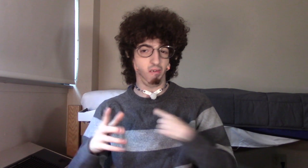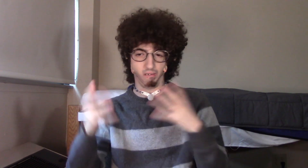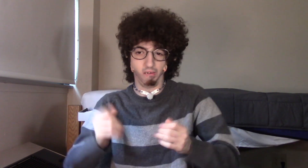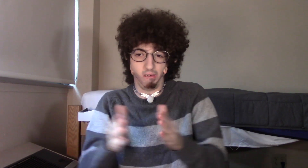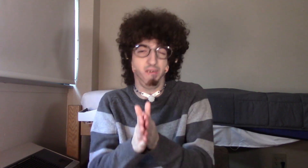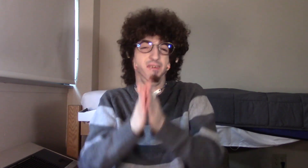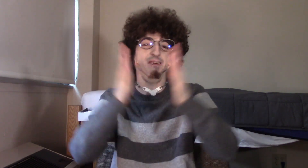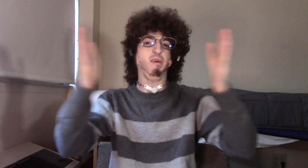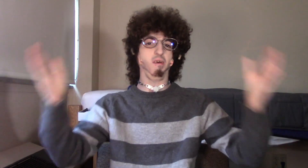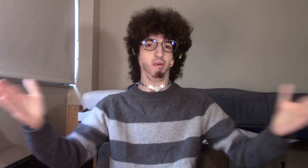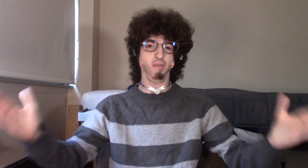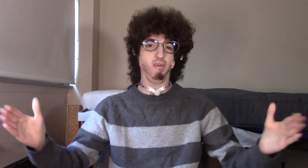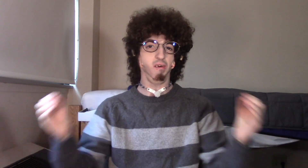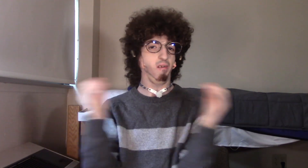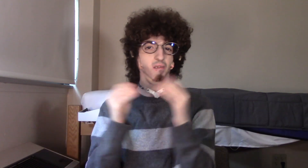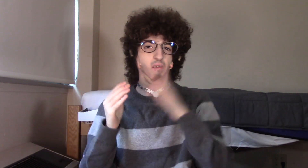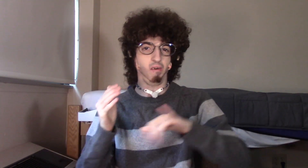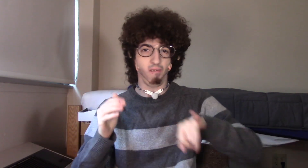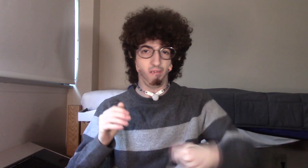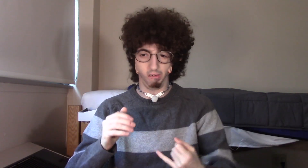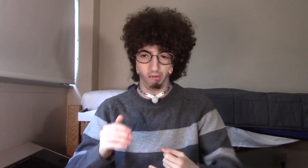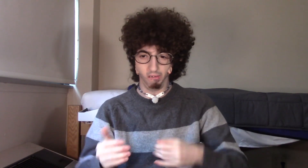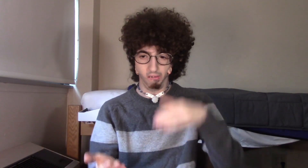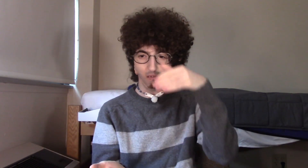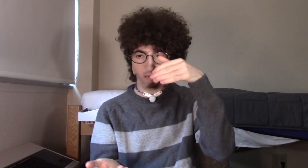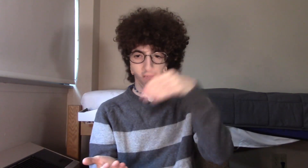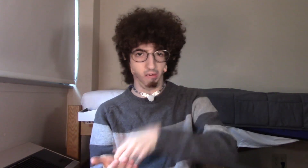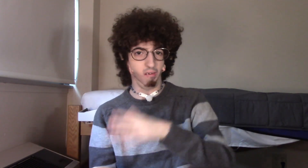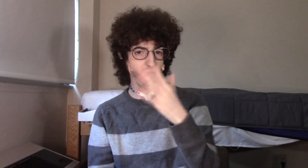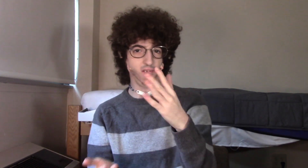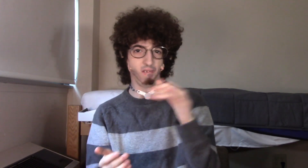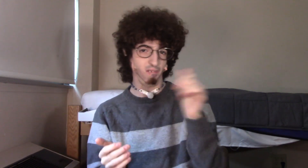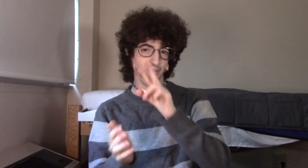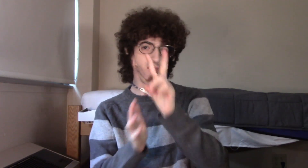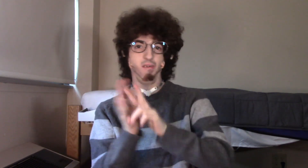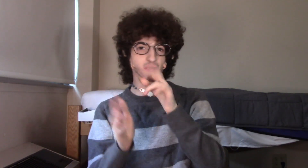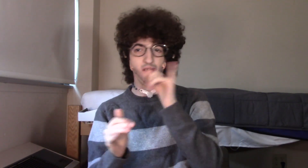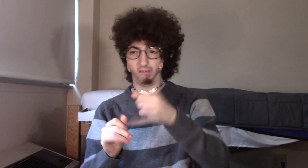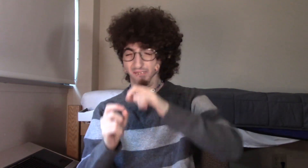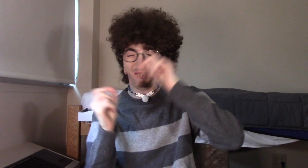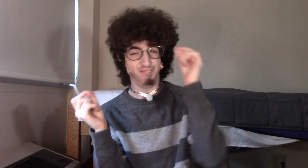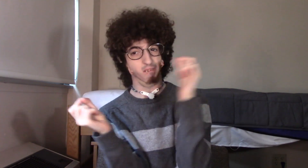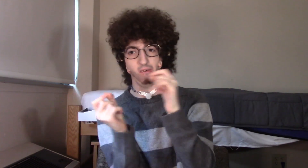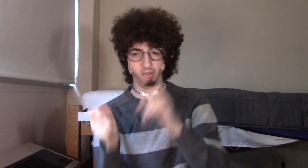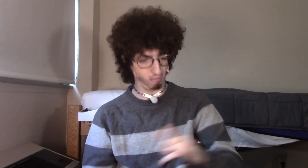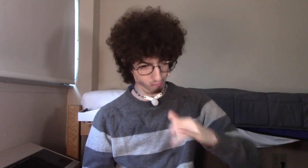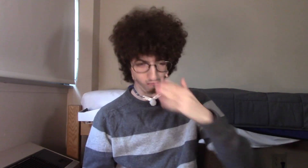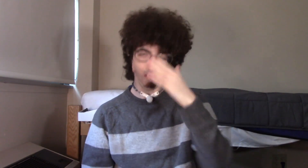I want to expand it more than just centering a video that's specific like